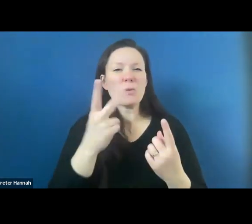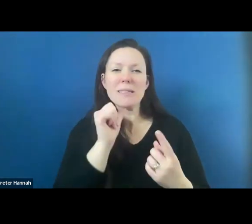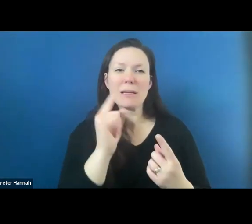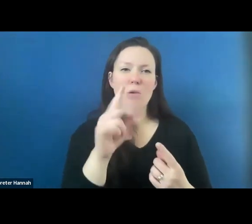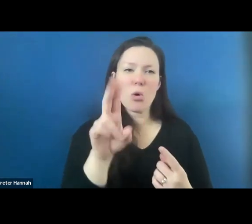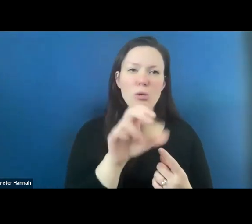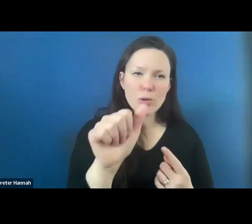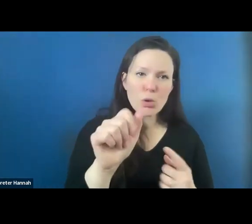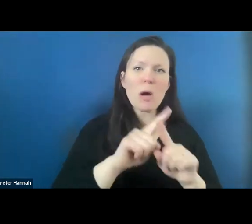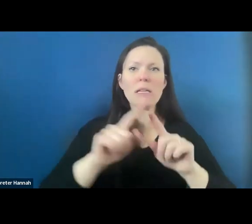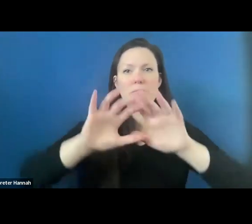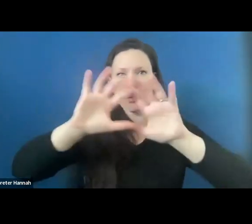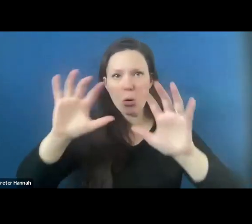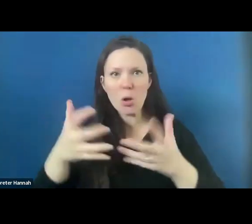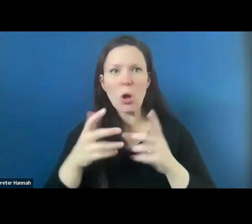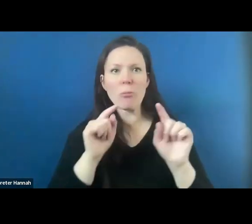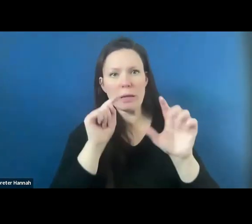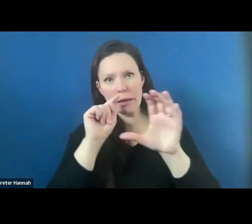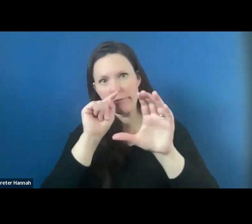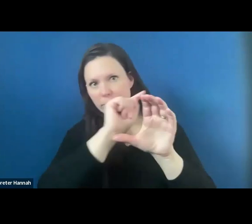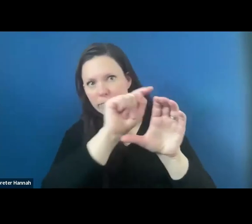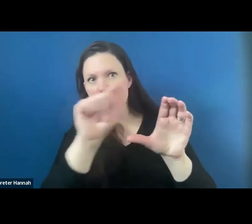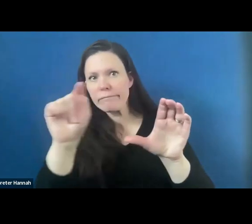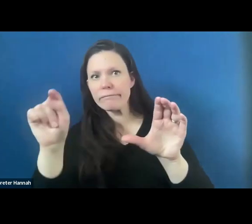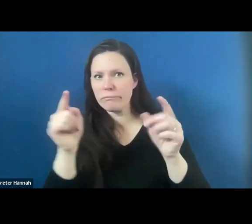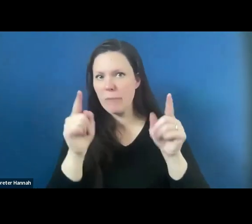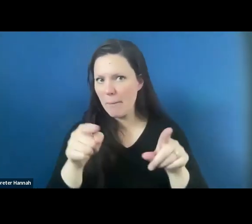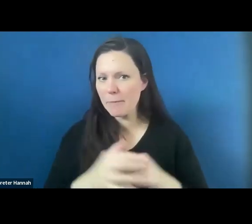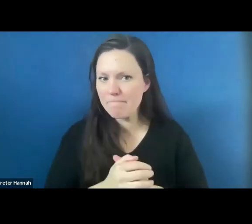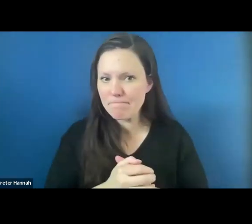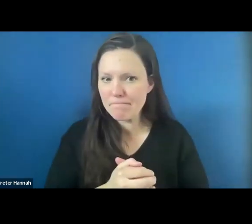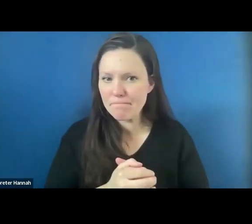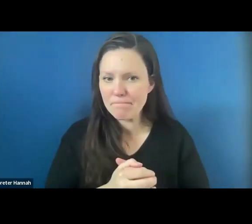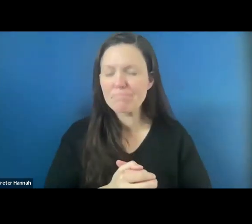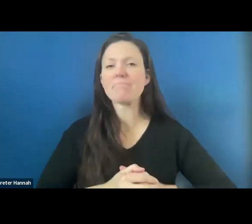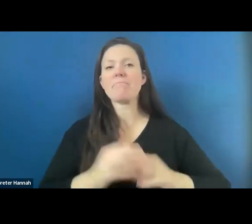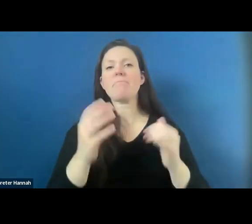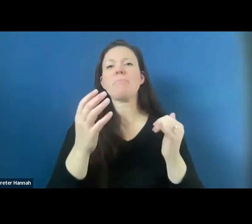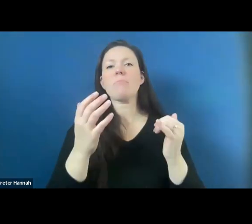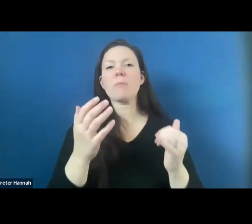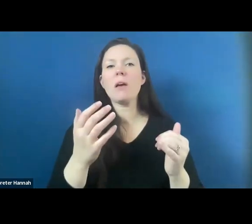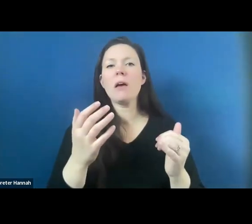And so, you know, I want to dive in really quickly and then I know I'm going to go ahead and check after this